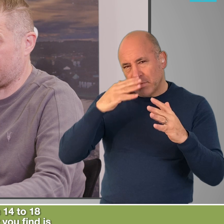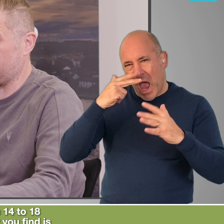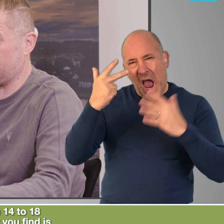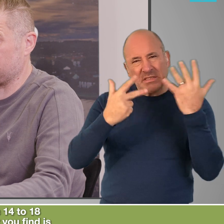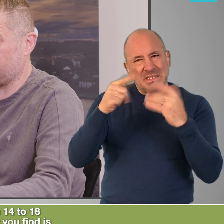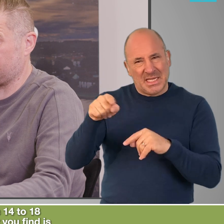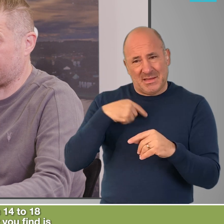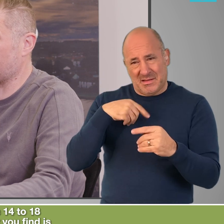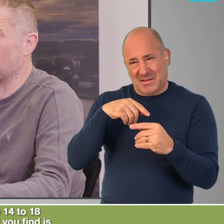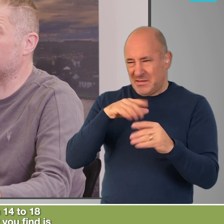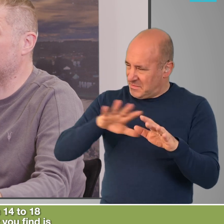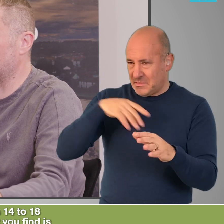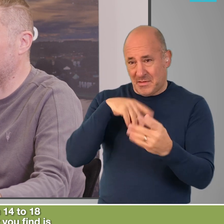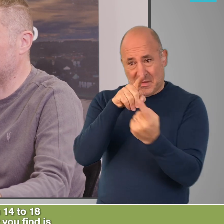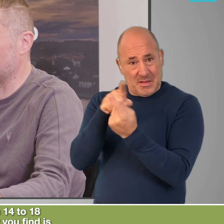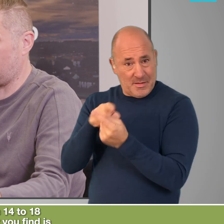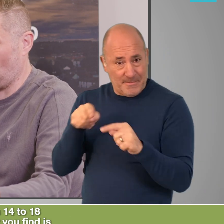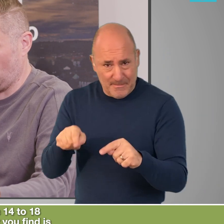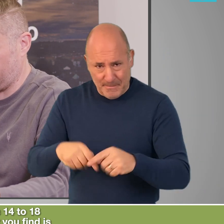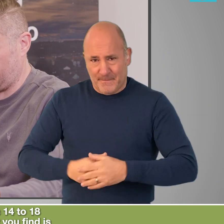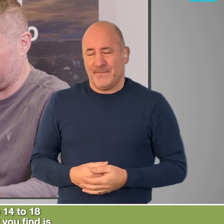I engage with, it's 14 to 18 year olds. And what you find is